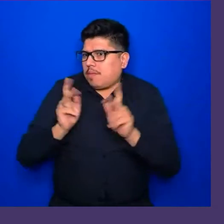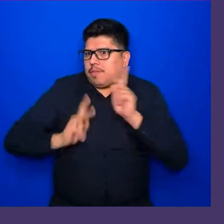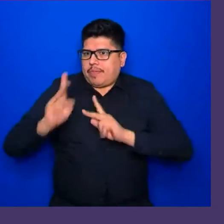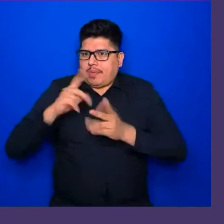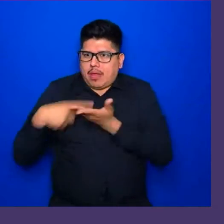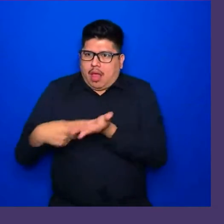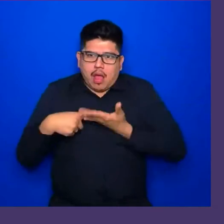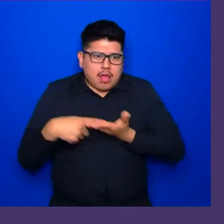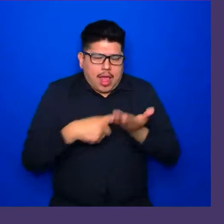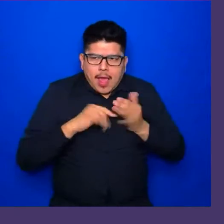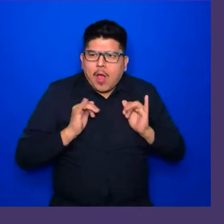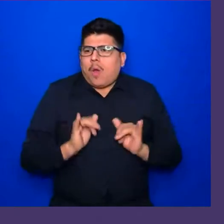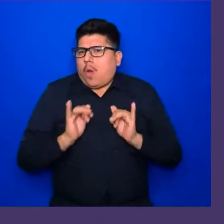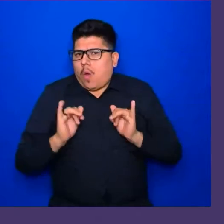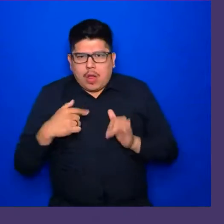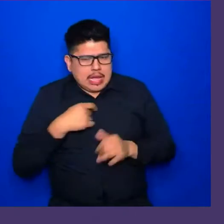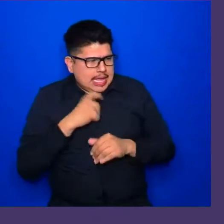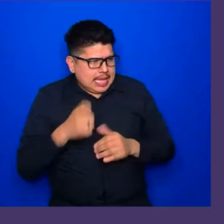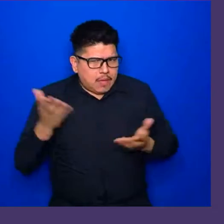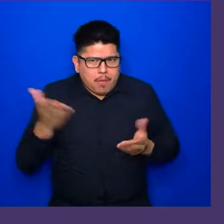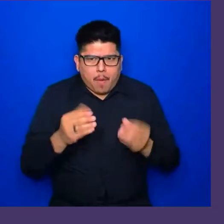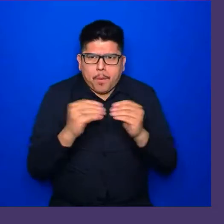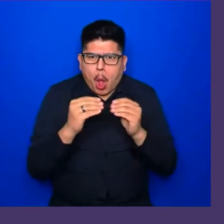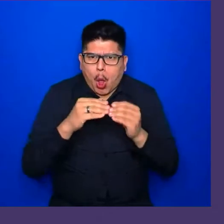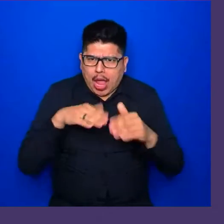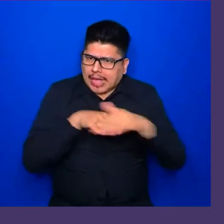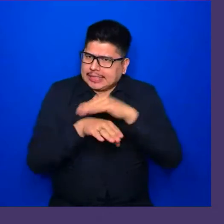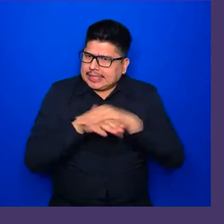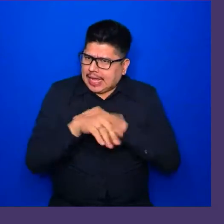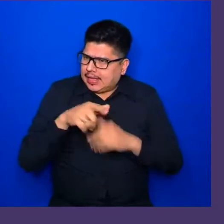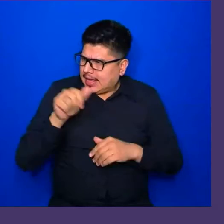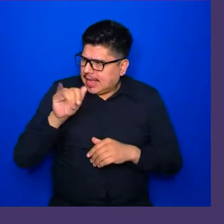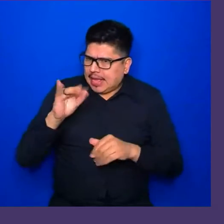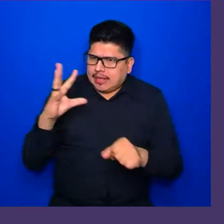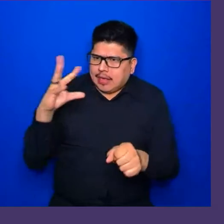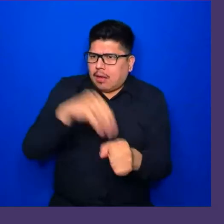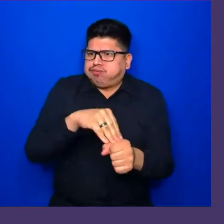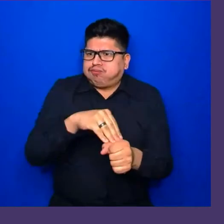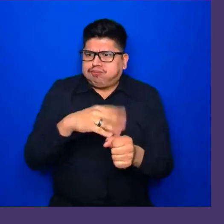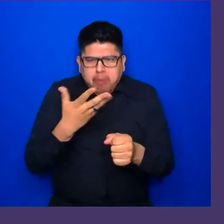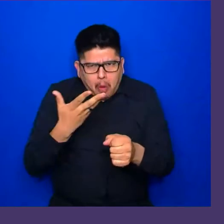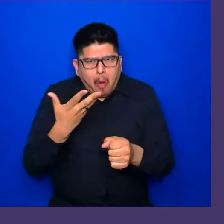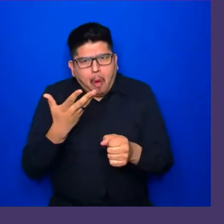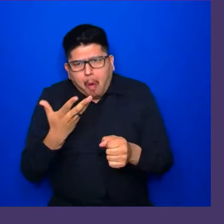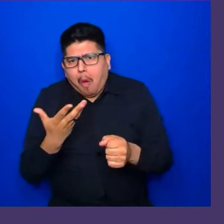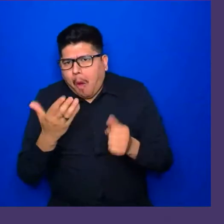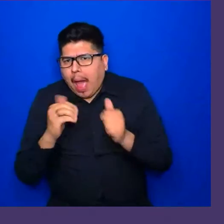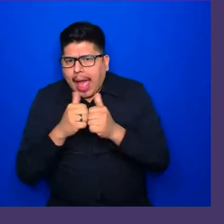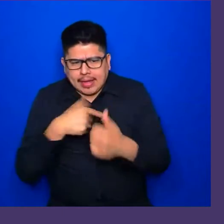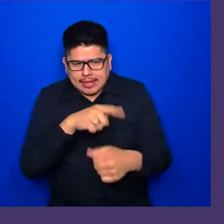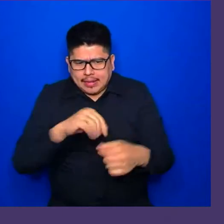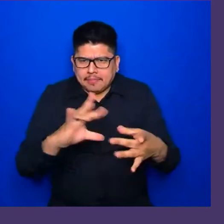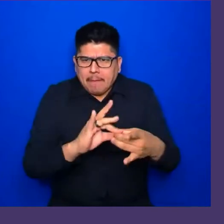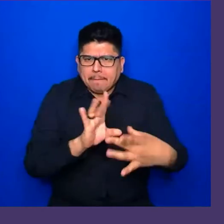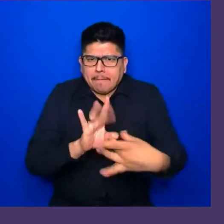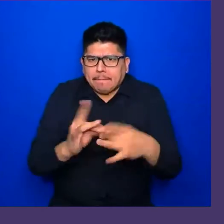disability accessibility to the AI sphere.", and they're like, "Oh, Sara, how does that connect?" I appreciate they're asking that. I truly appreciate that.